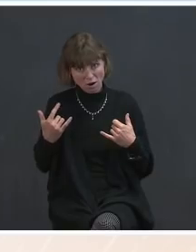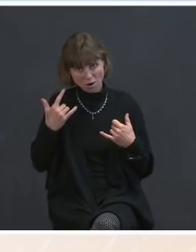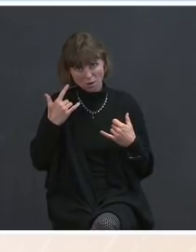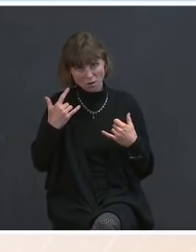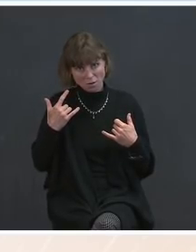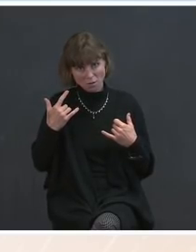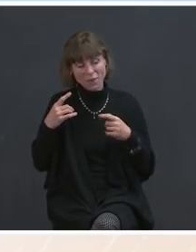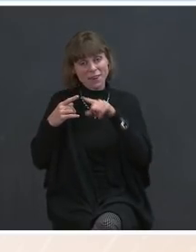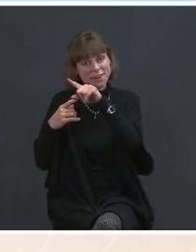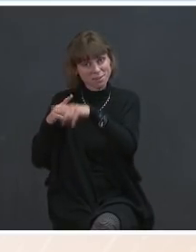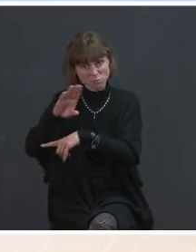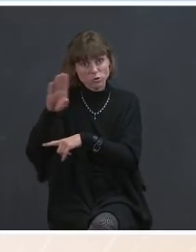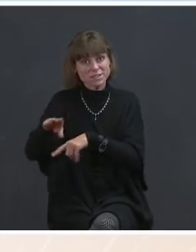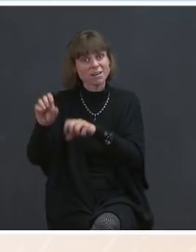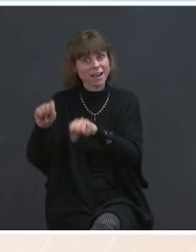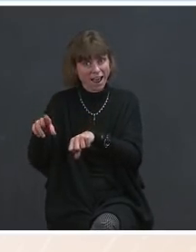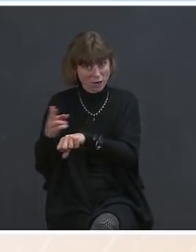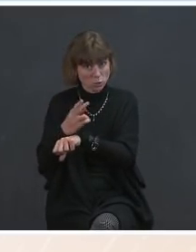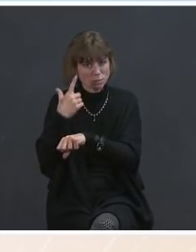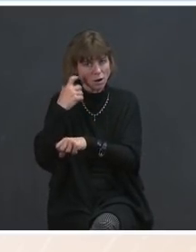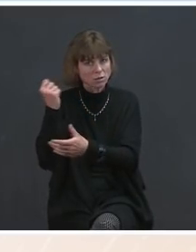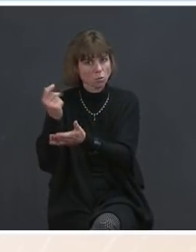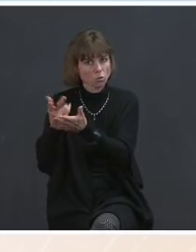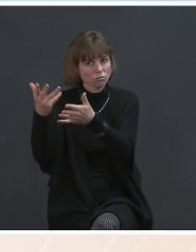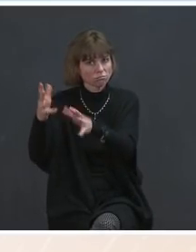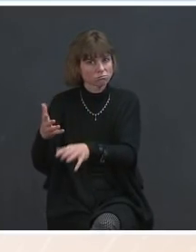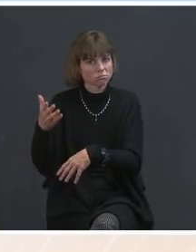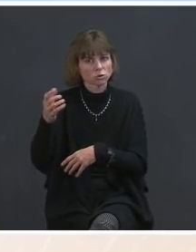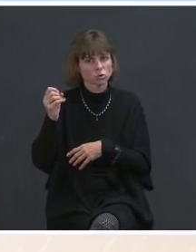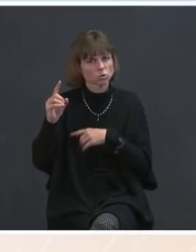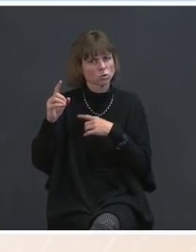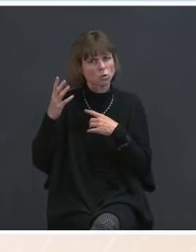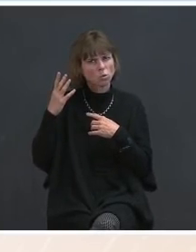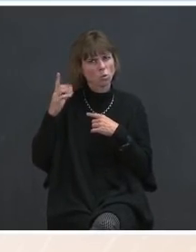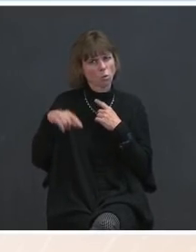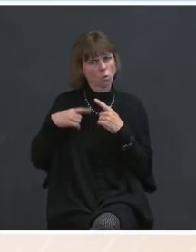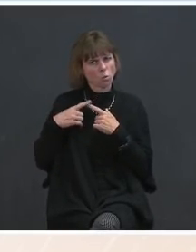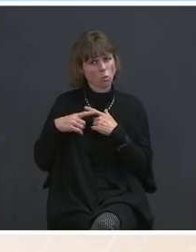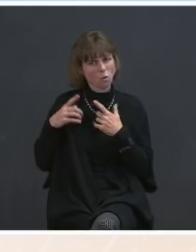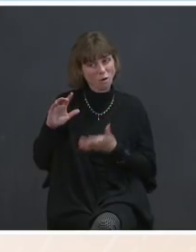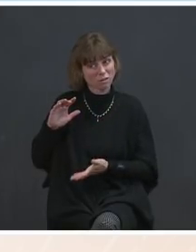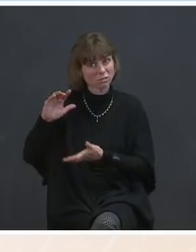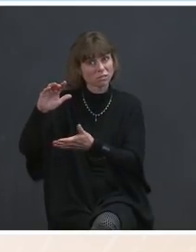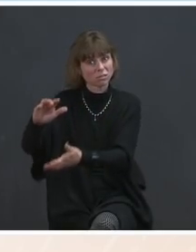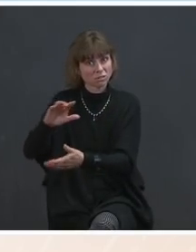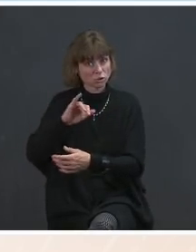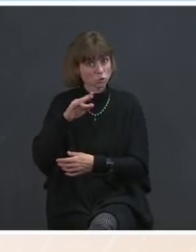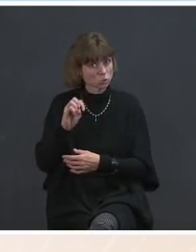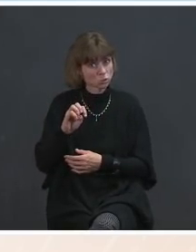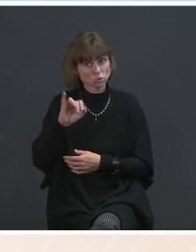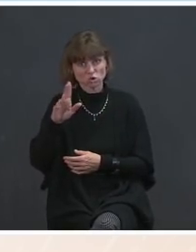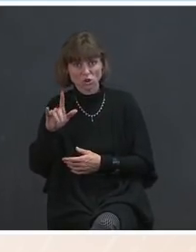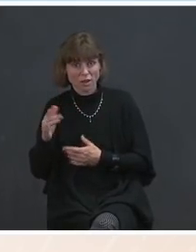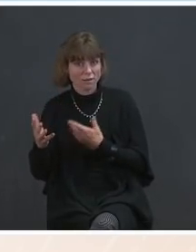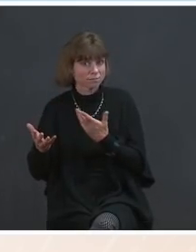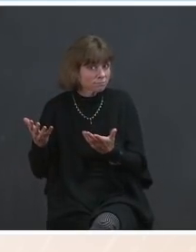when can we expect they can have access to maybe this supply? Maybe in June or July? Can you -- what -- Ms. Psaki: Well, we are engaged